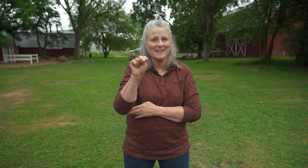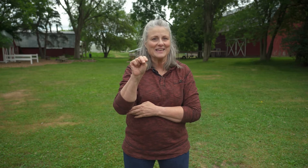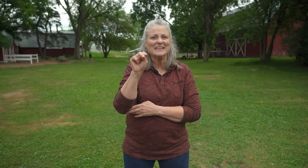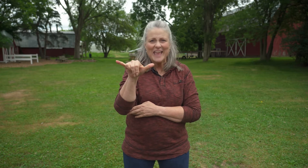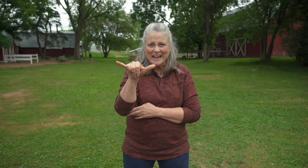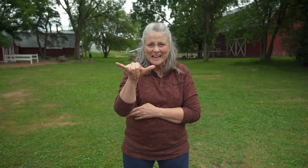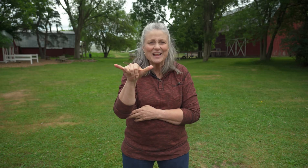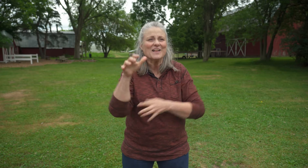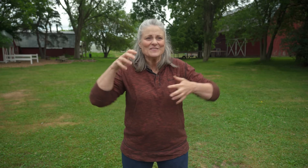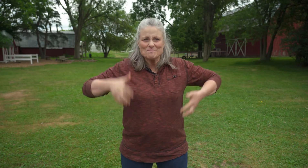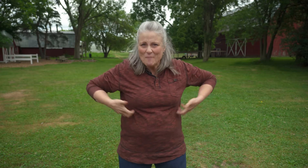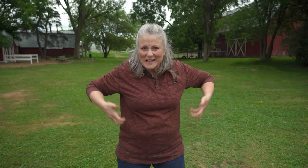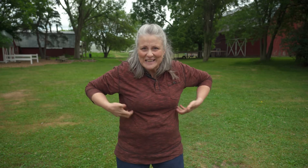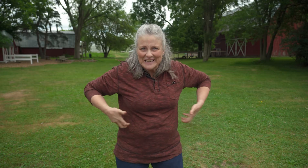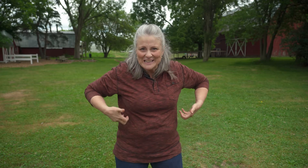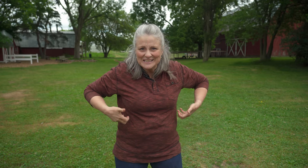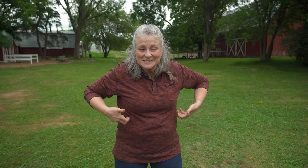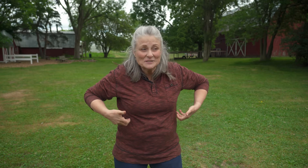That's right. It was Kenny The Monkey.